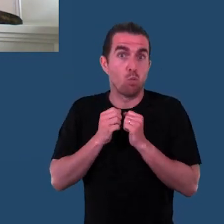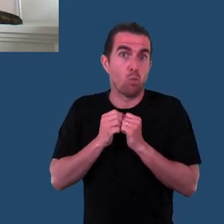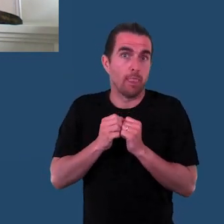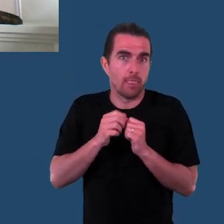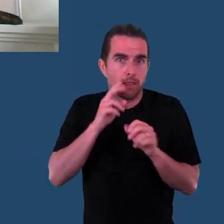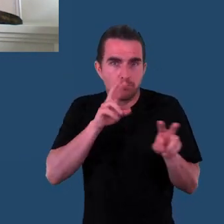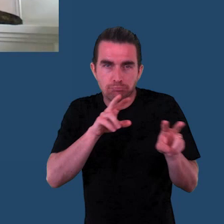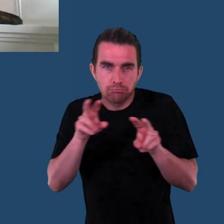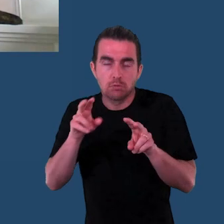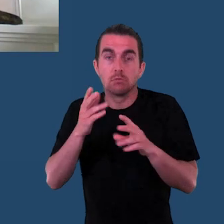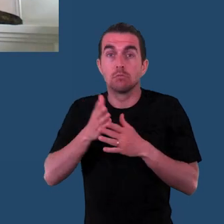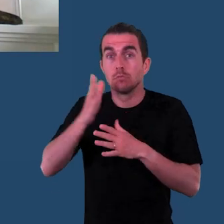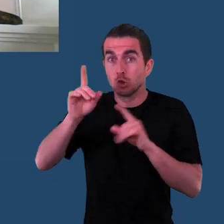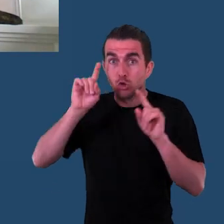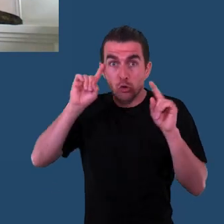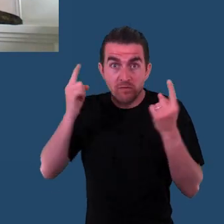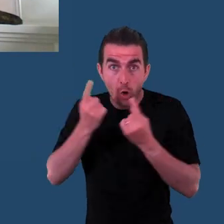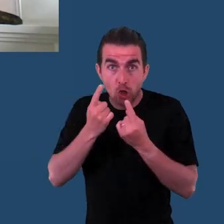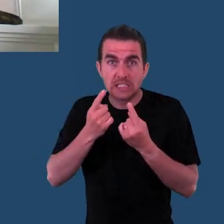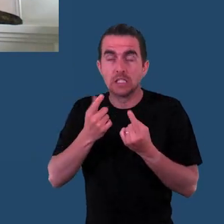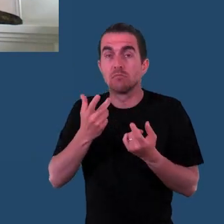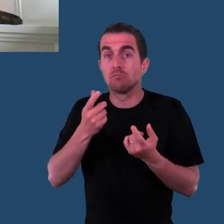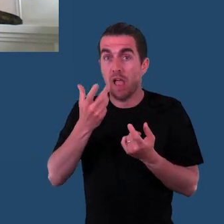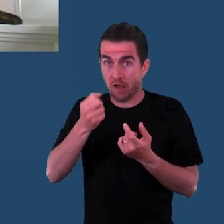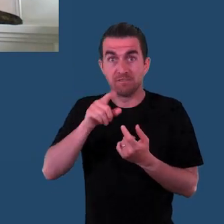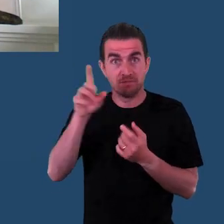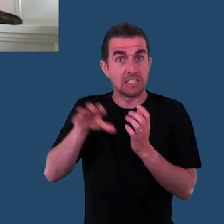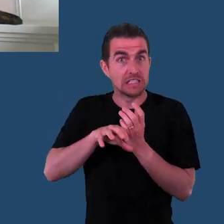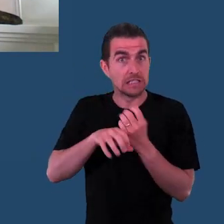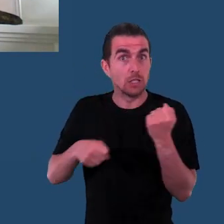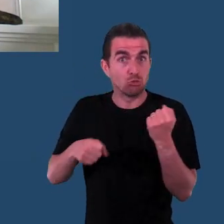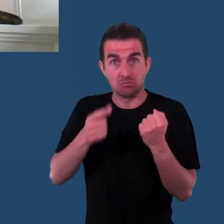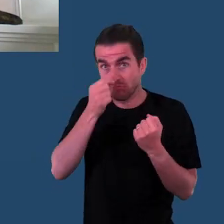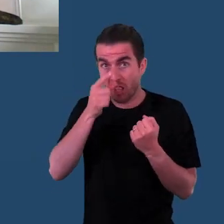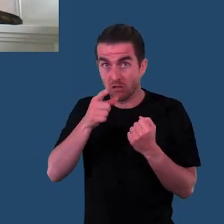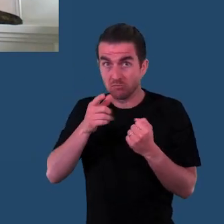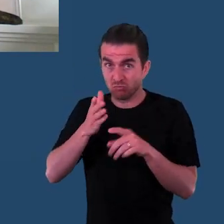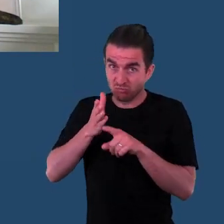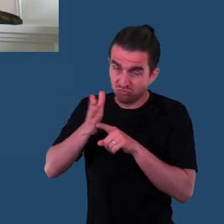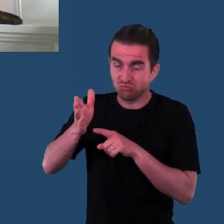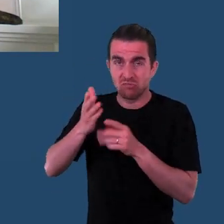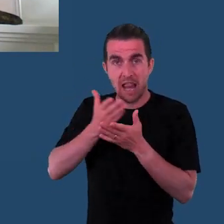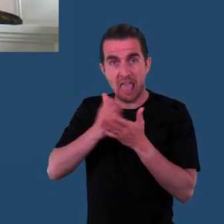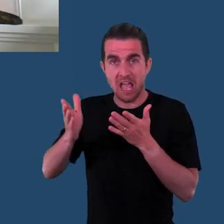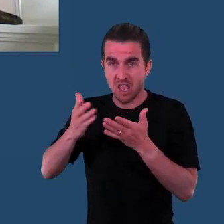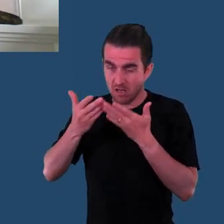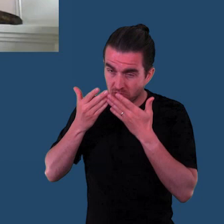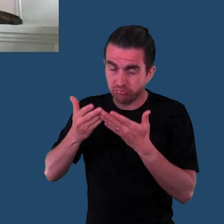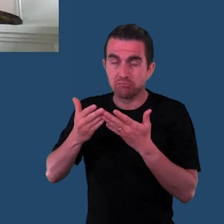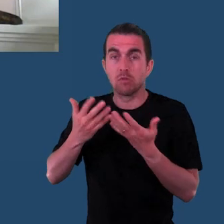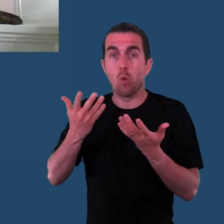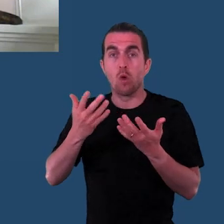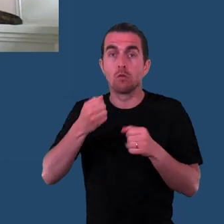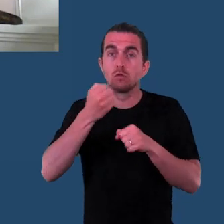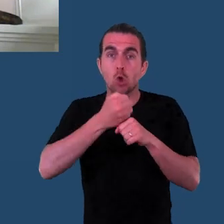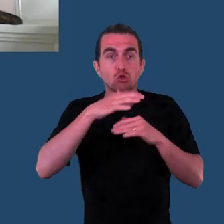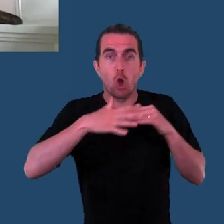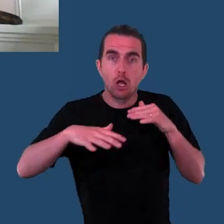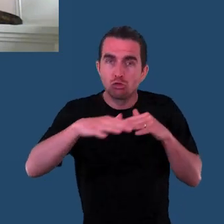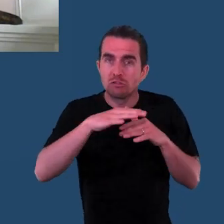And then, when you move onto university, for example, there are actually degrees that you can do in either paleontology or geology.